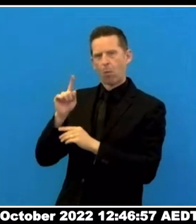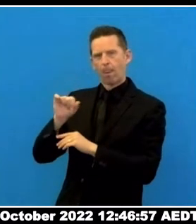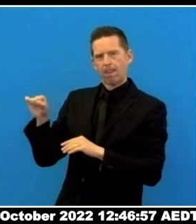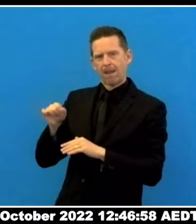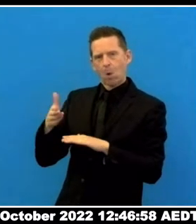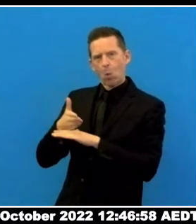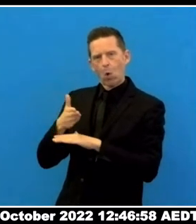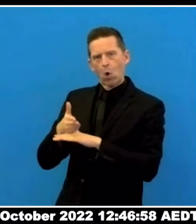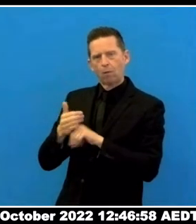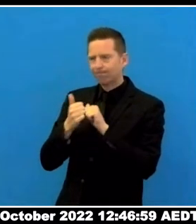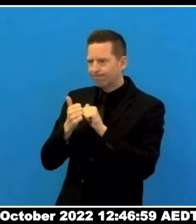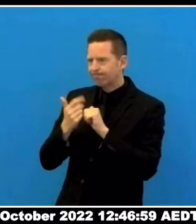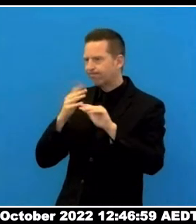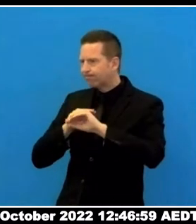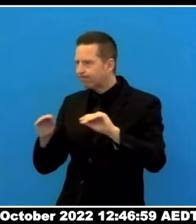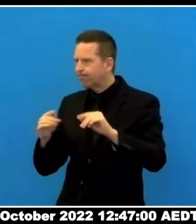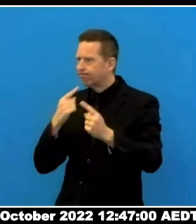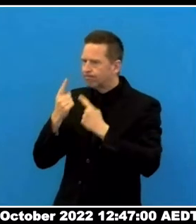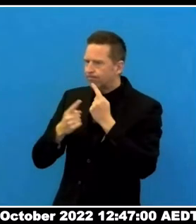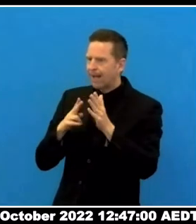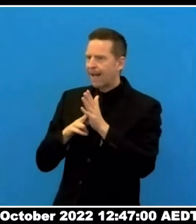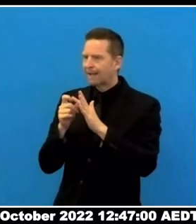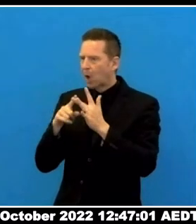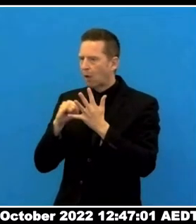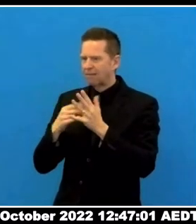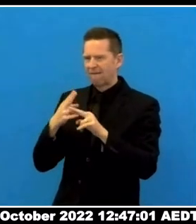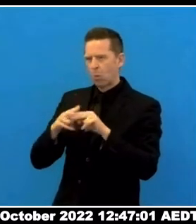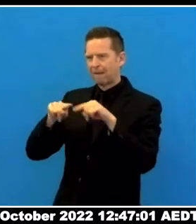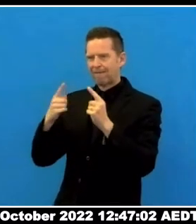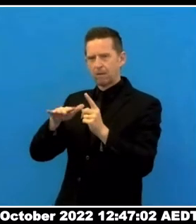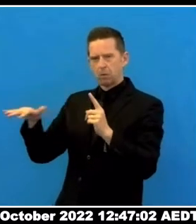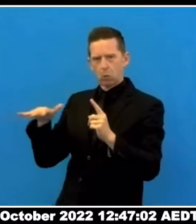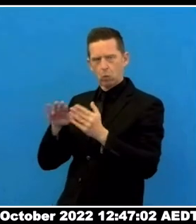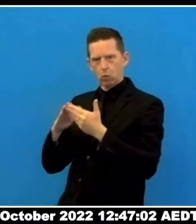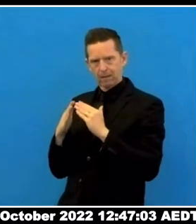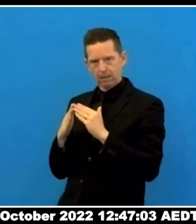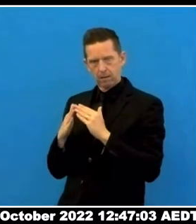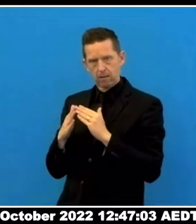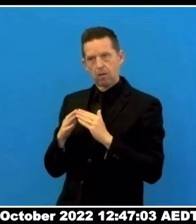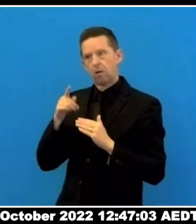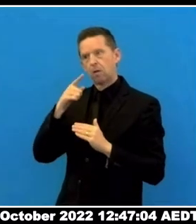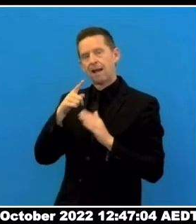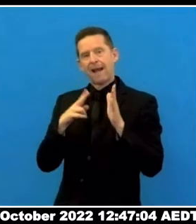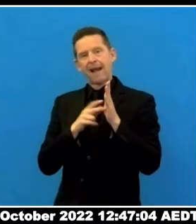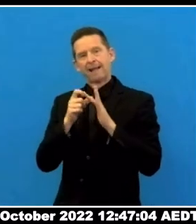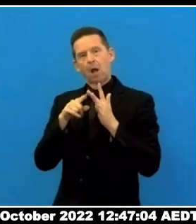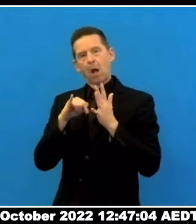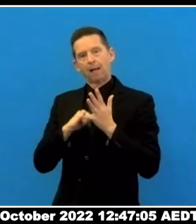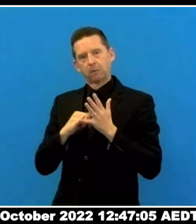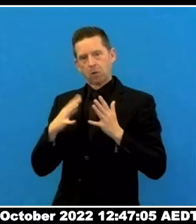And one of the barriers for the NDIS was the reliance on self advocacy in a system,